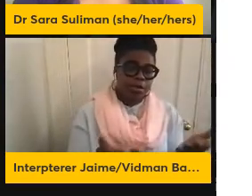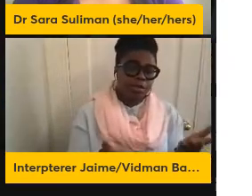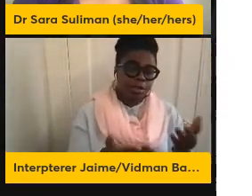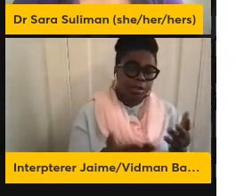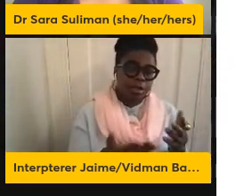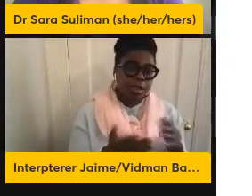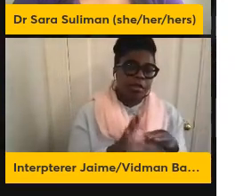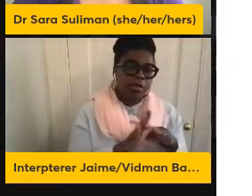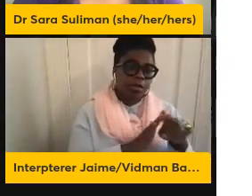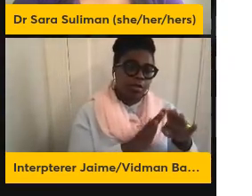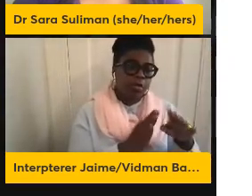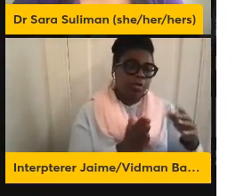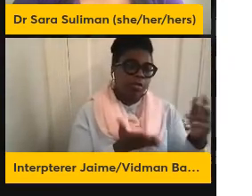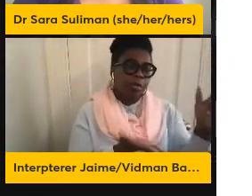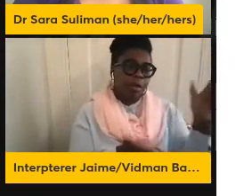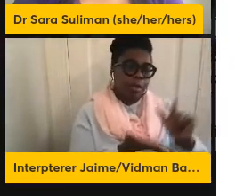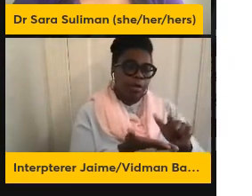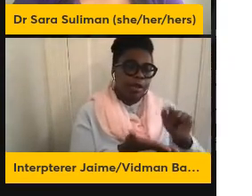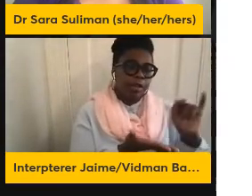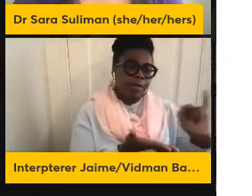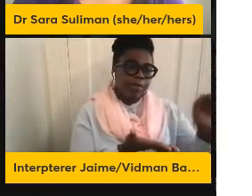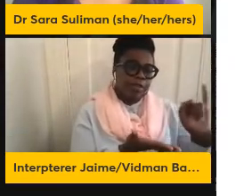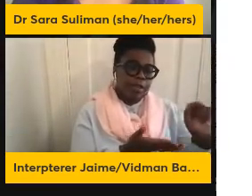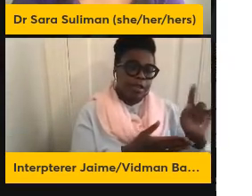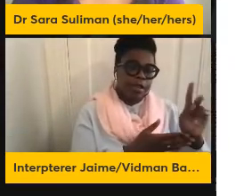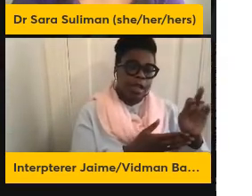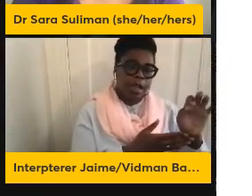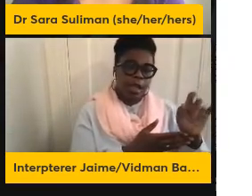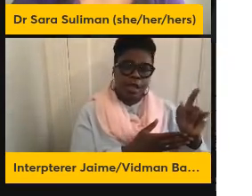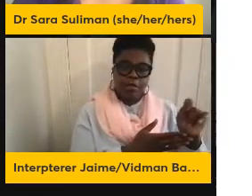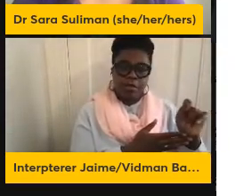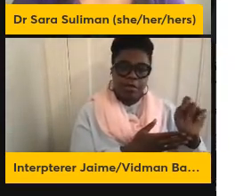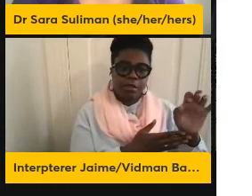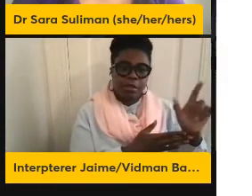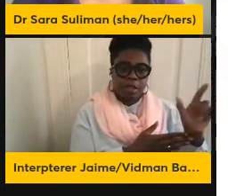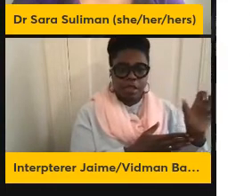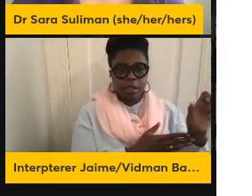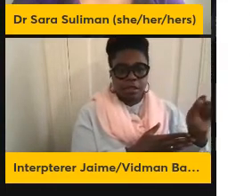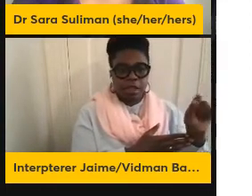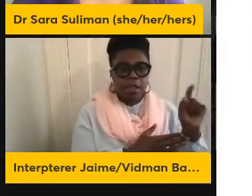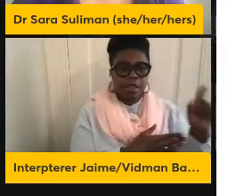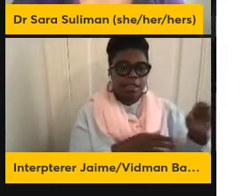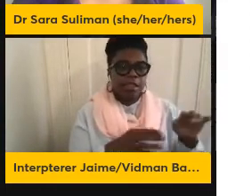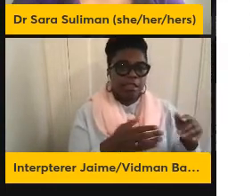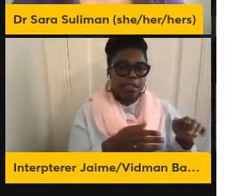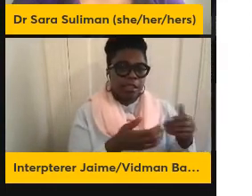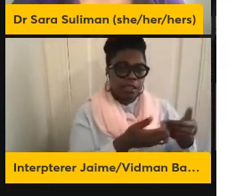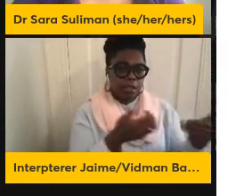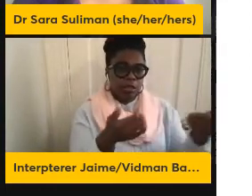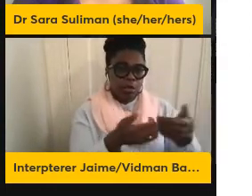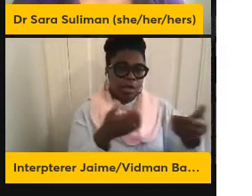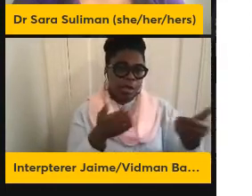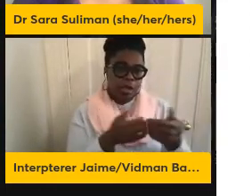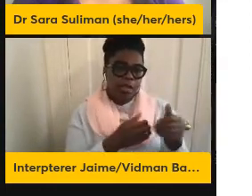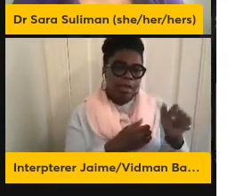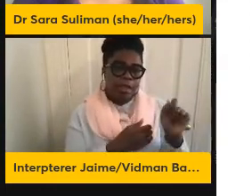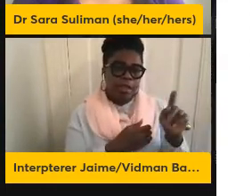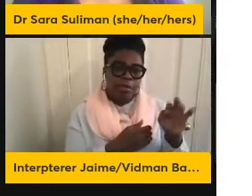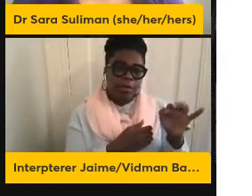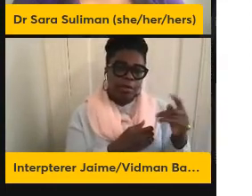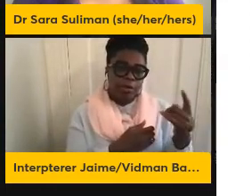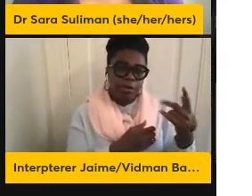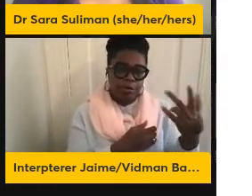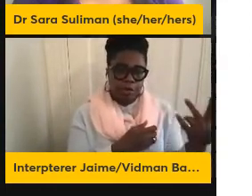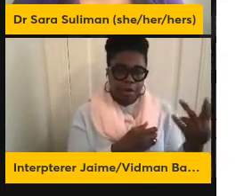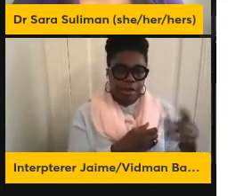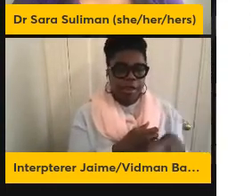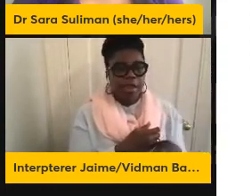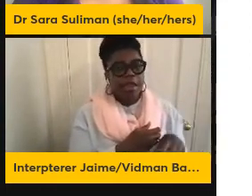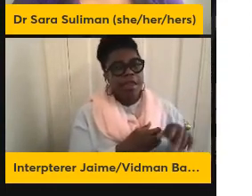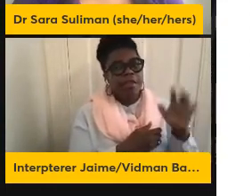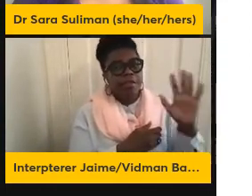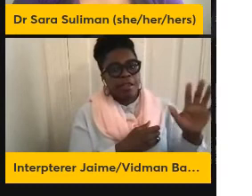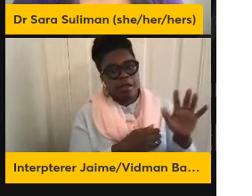be lower if we infect knockout cells. So, this is just sorting the ATP one B three deficient and sufficient cells from the bulk